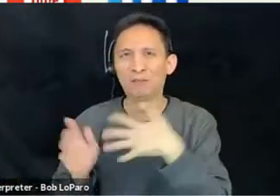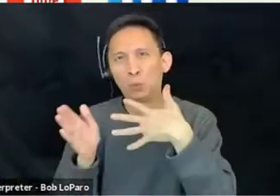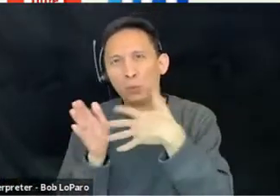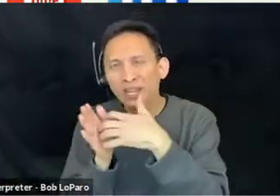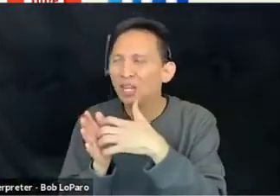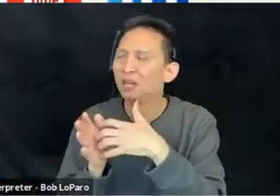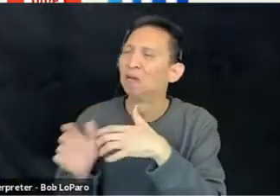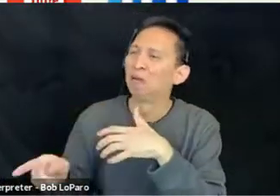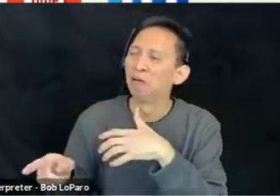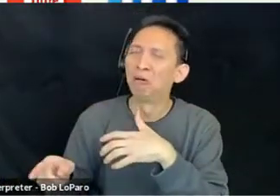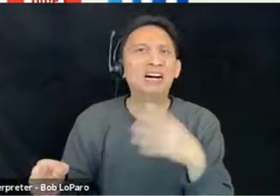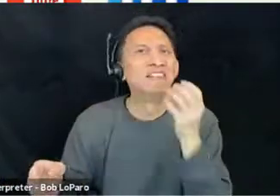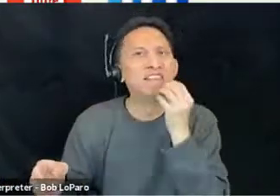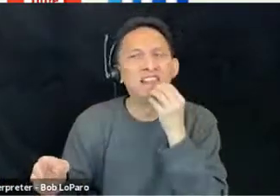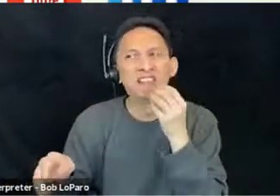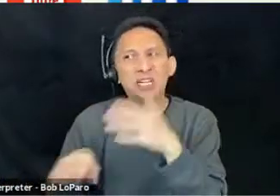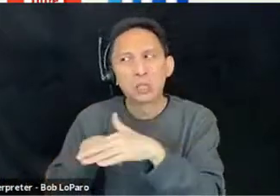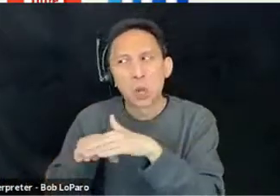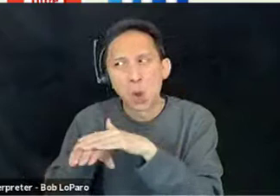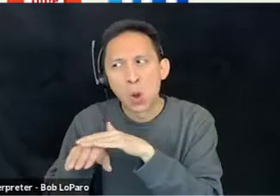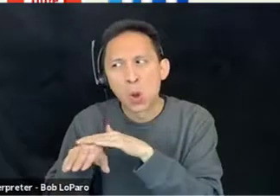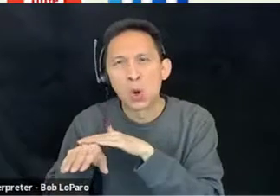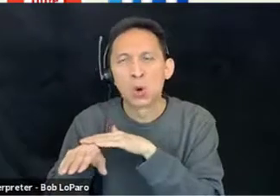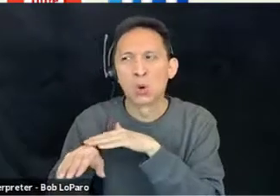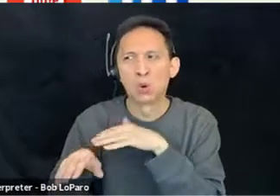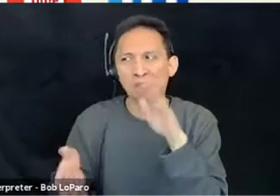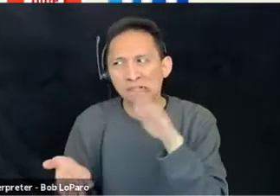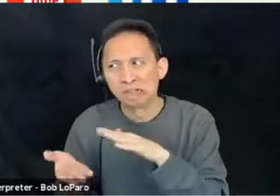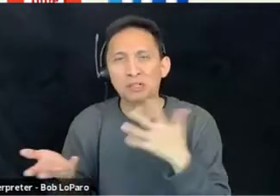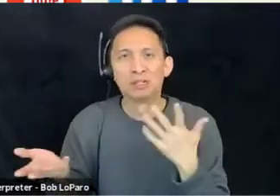you know, we thought she should, Ginny should be hearing,